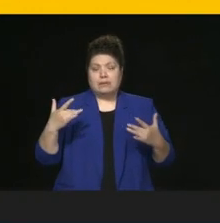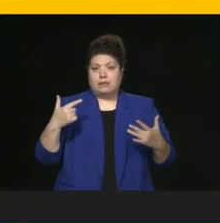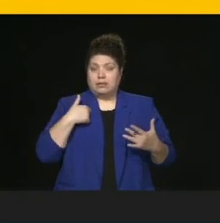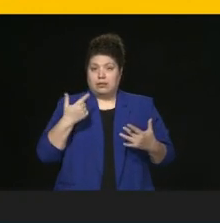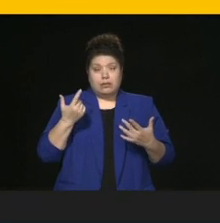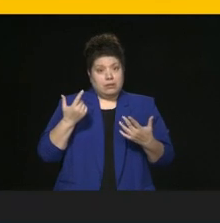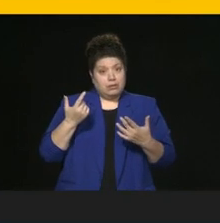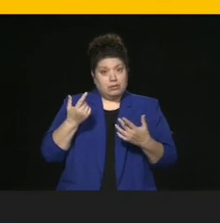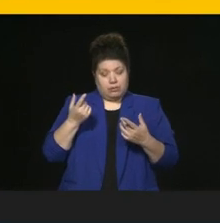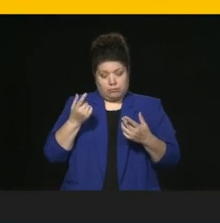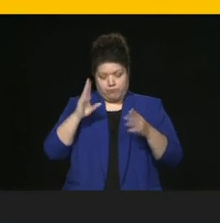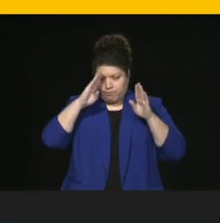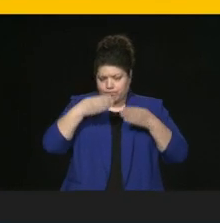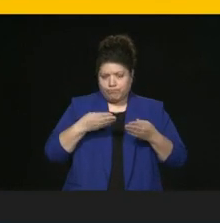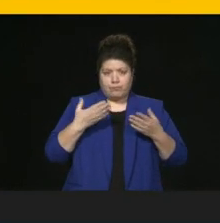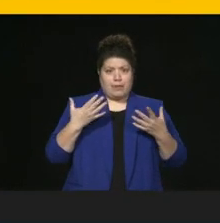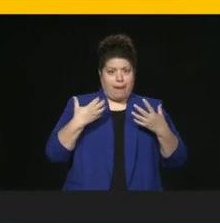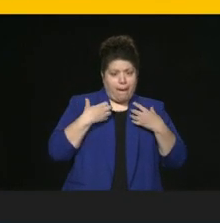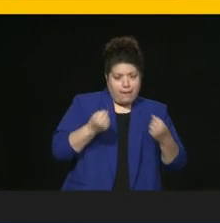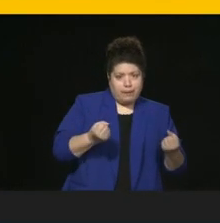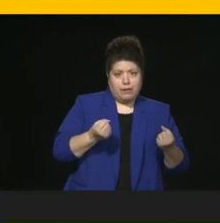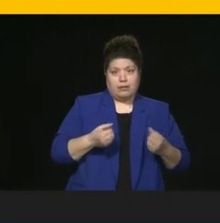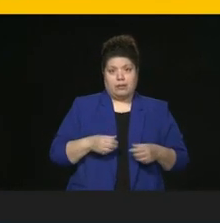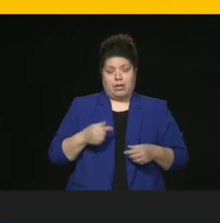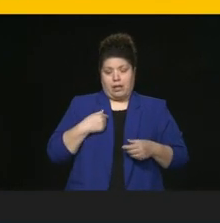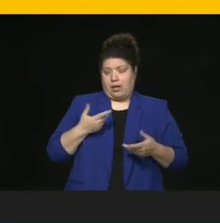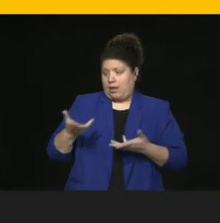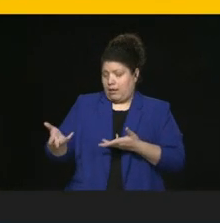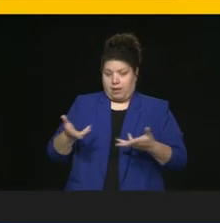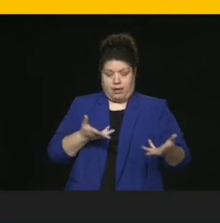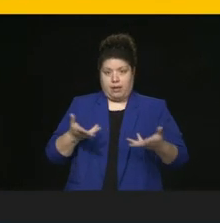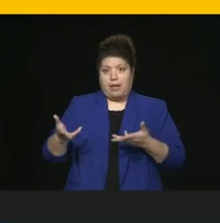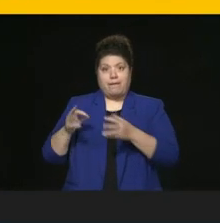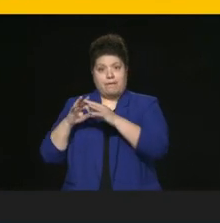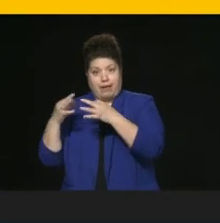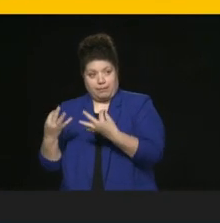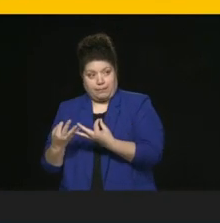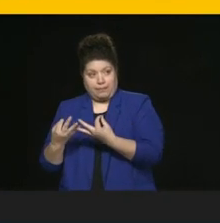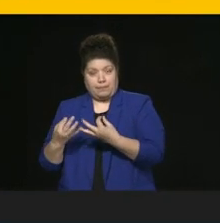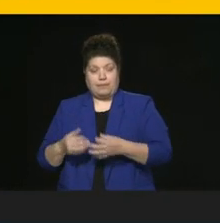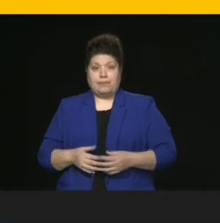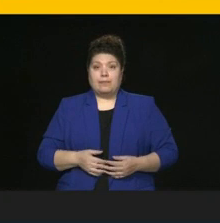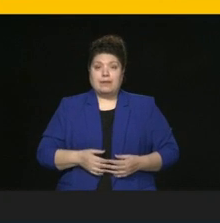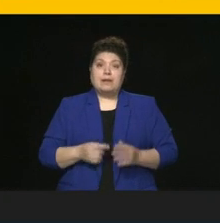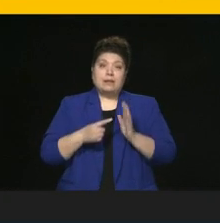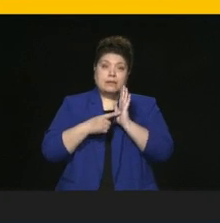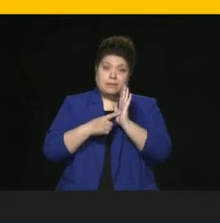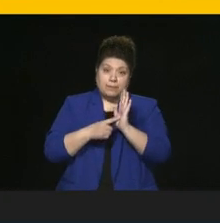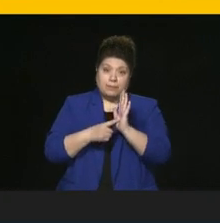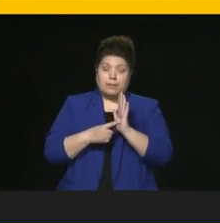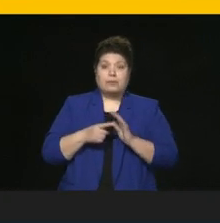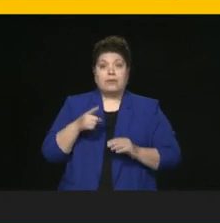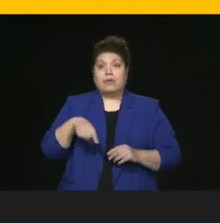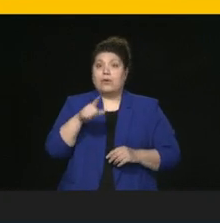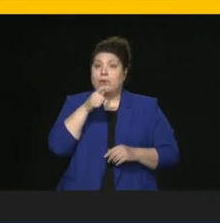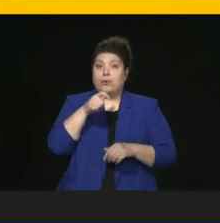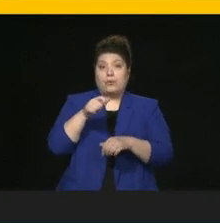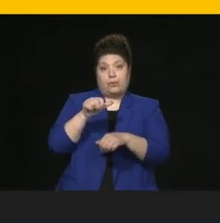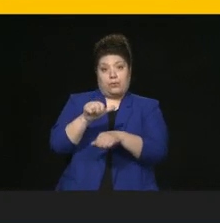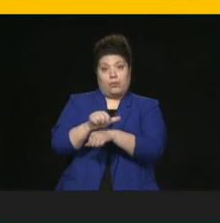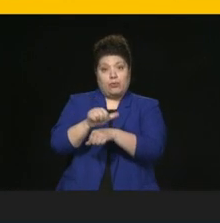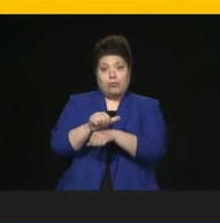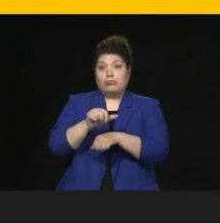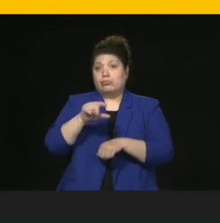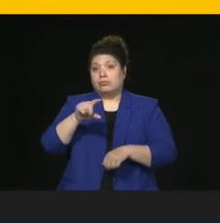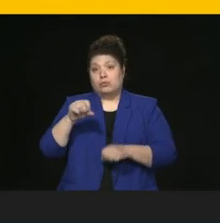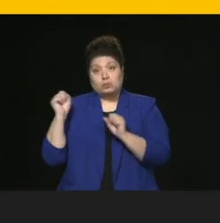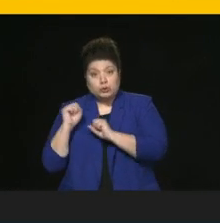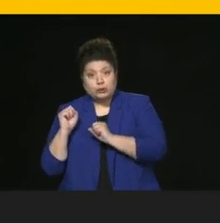ABOUT JUGGLING TAKING CARE OF